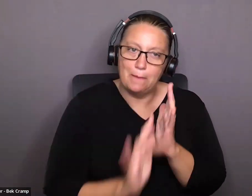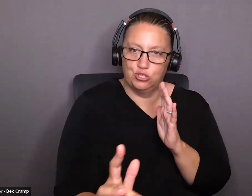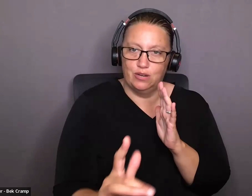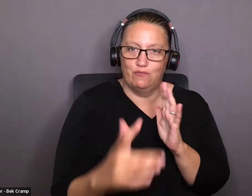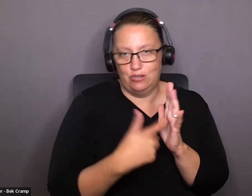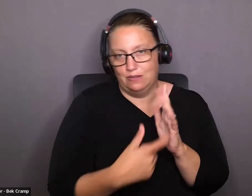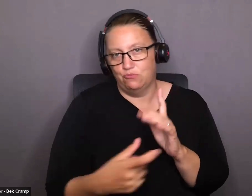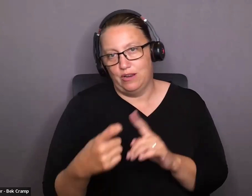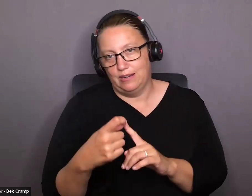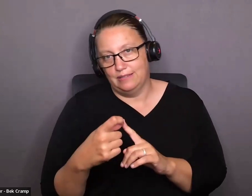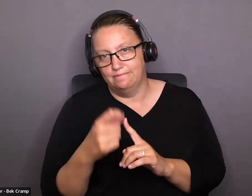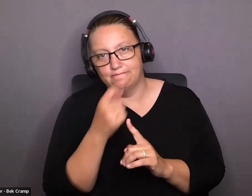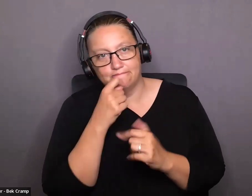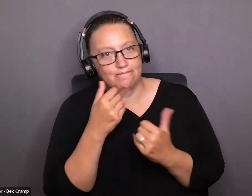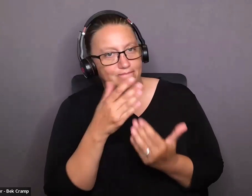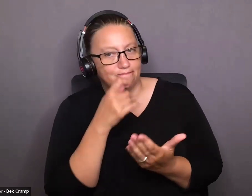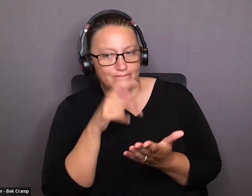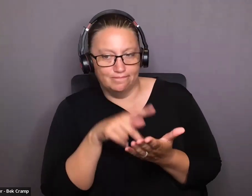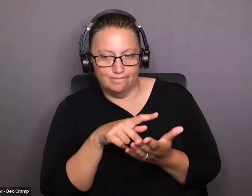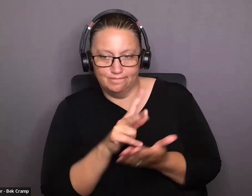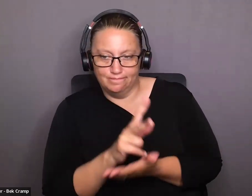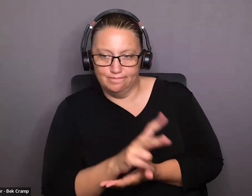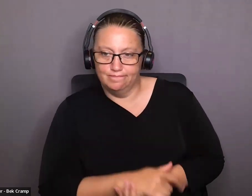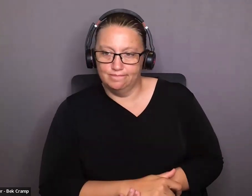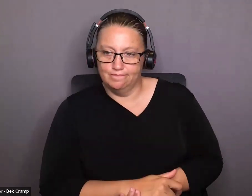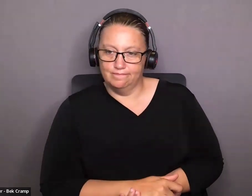Here are a few prompts: * What information is